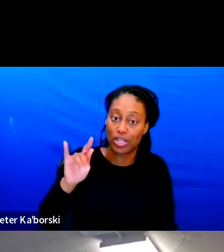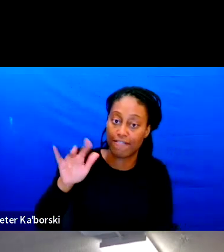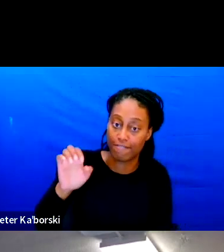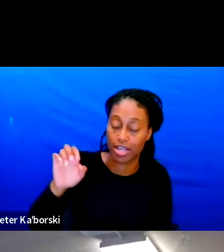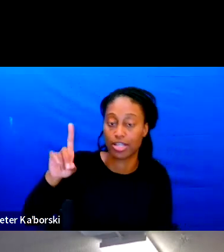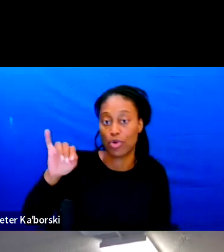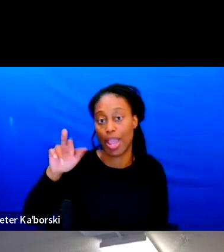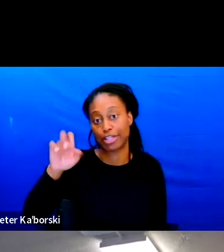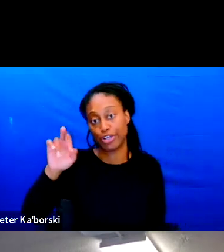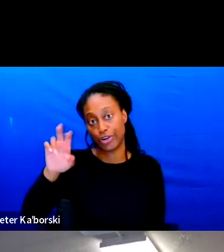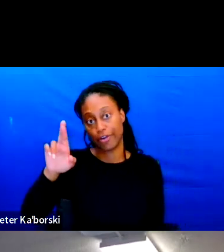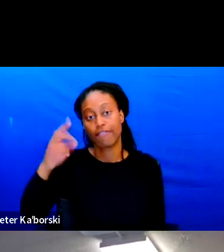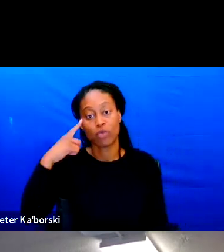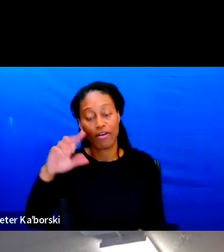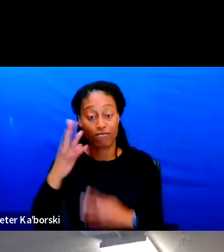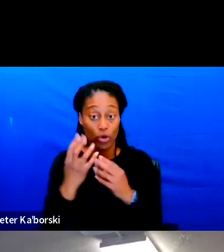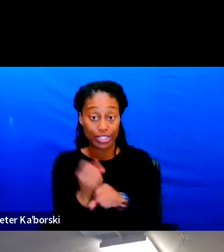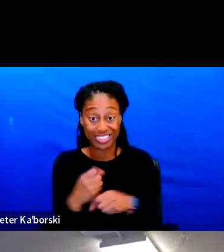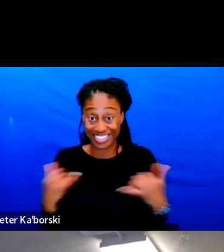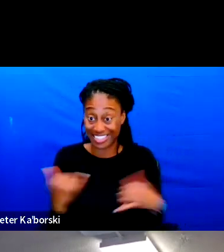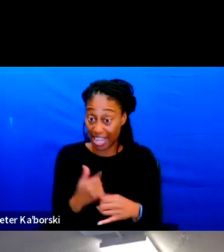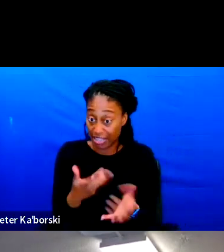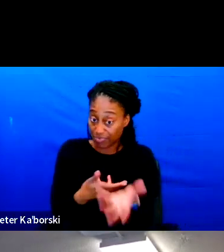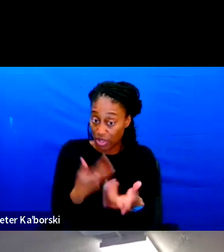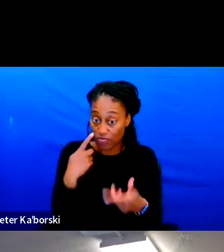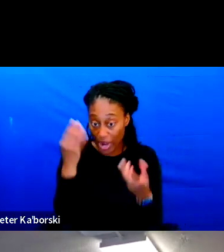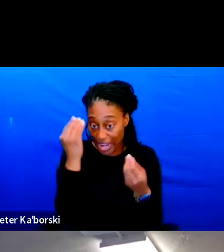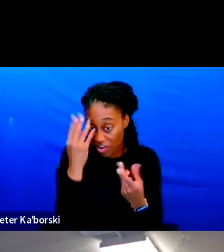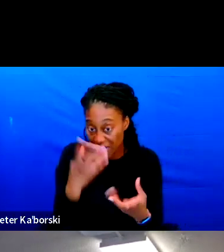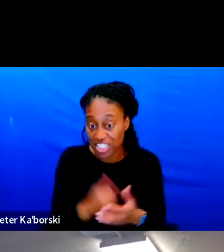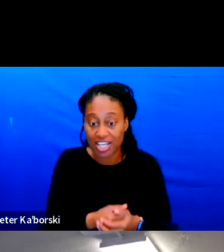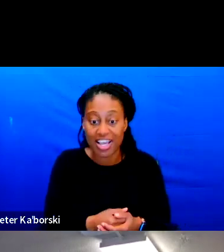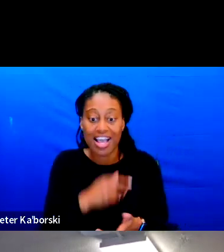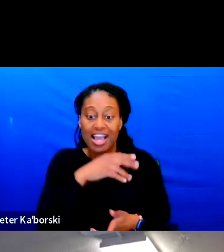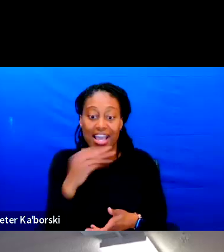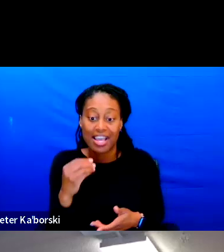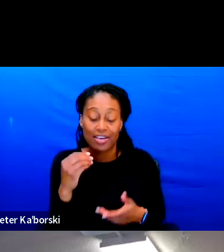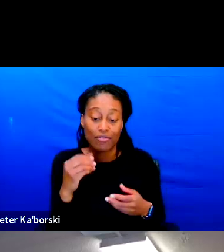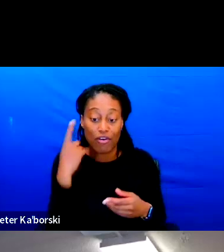Kyle Kleist: and today we're here to have a conversation on information and referrals. Kyle Kleist: So